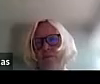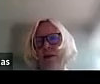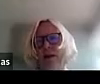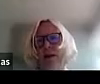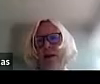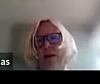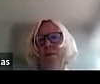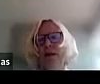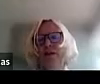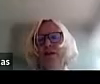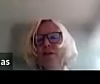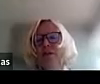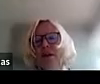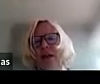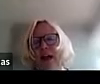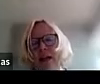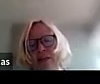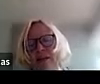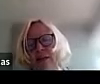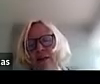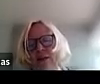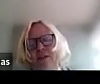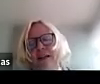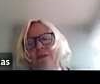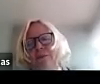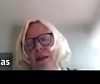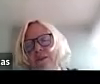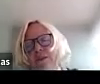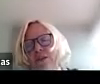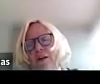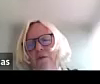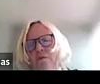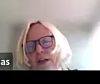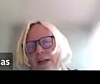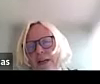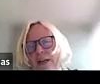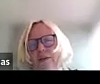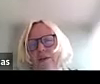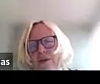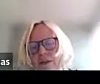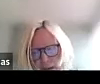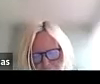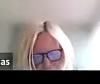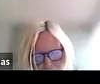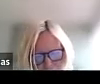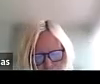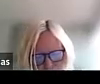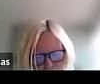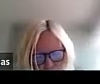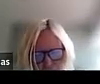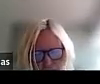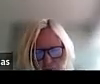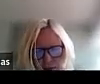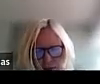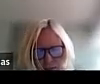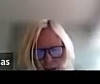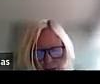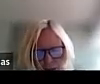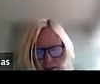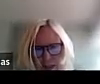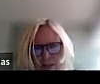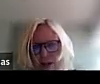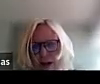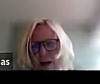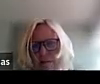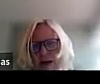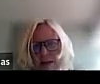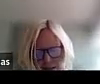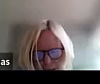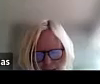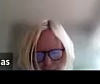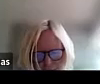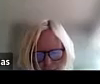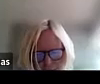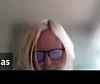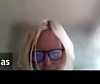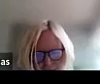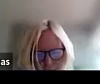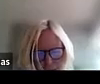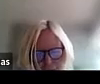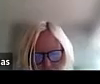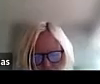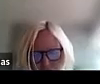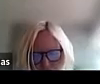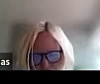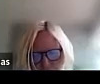Liz.Thomas: and when I saw her next she said to me that she felt really good about that decision, she said. This is the best decision I've made in years,